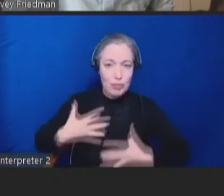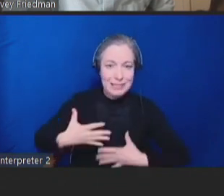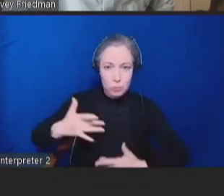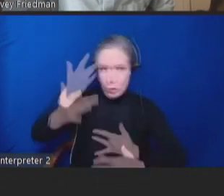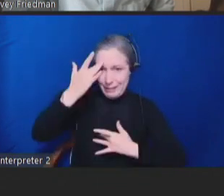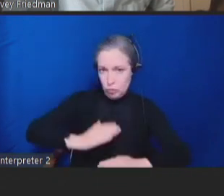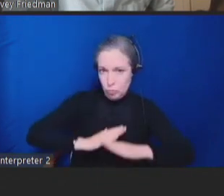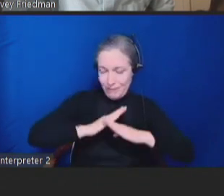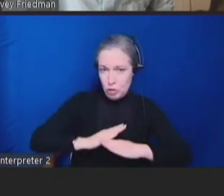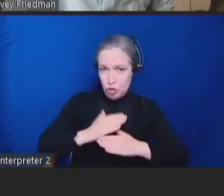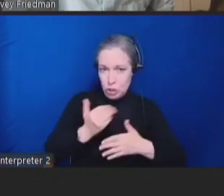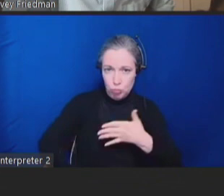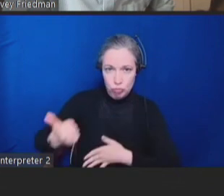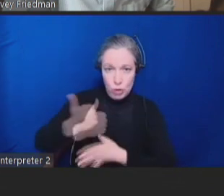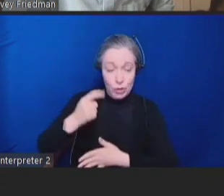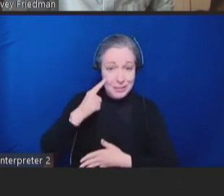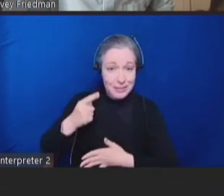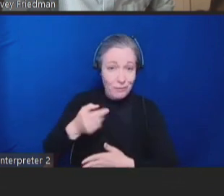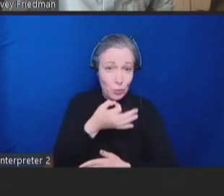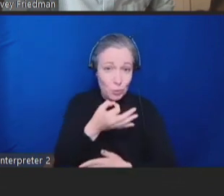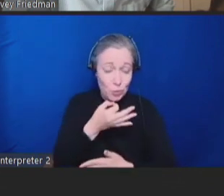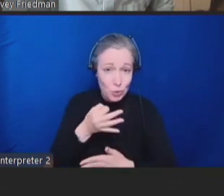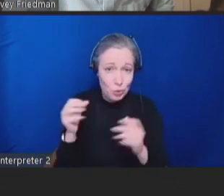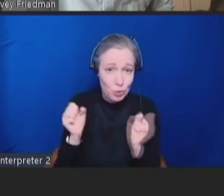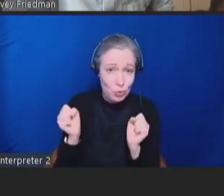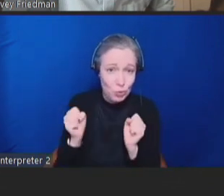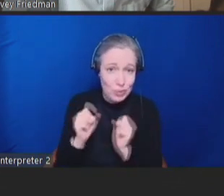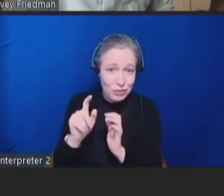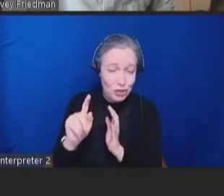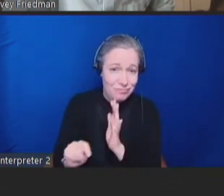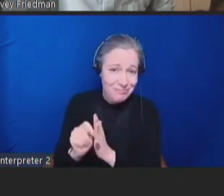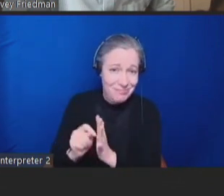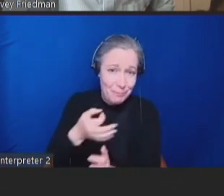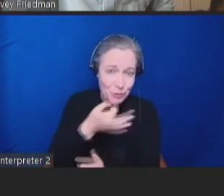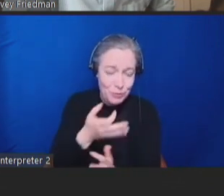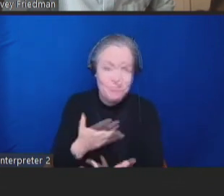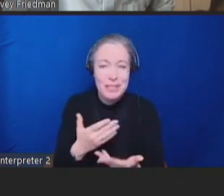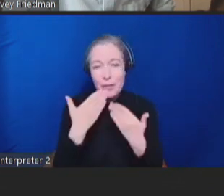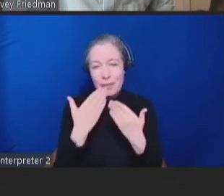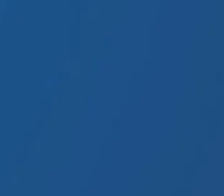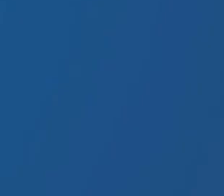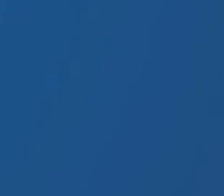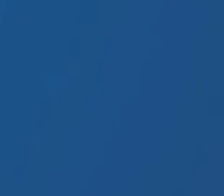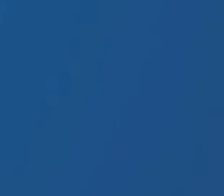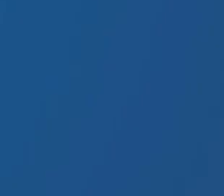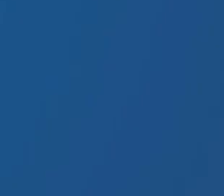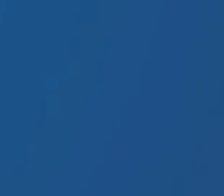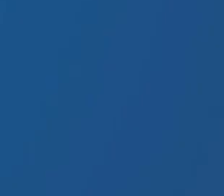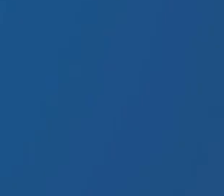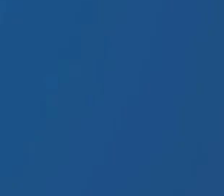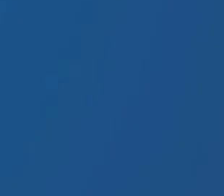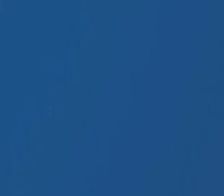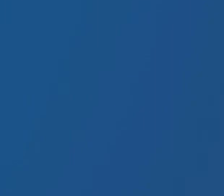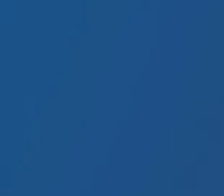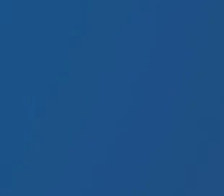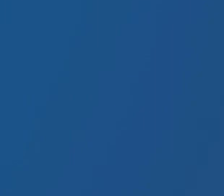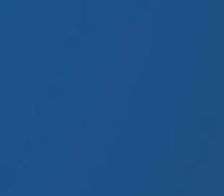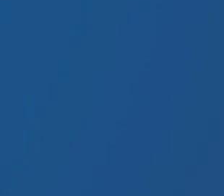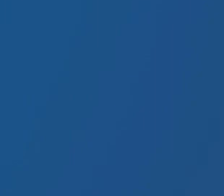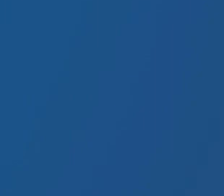Priorities for the Season Ahead. Thank you all for participating in our invite meeting.